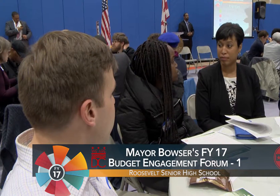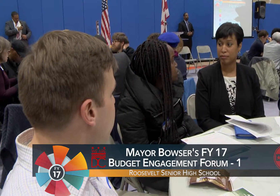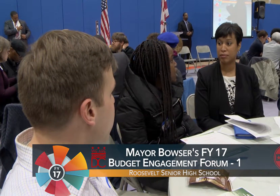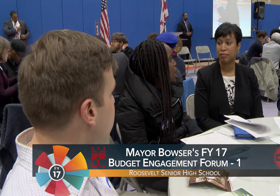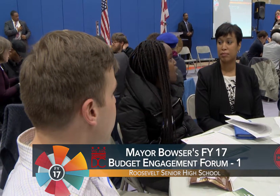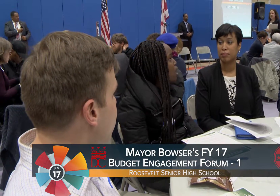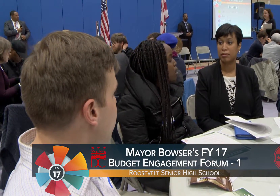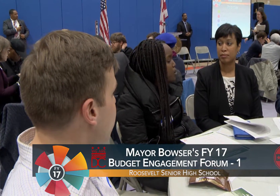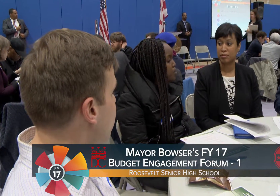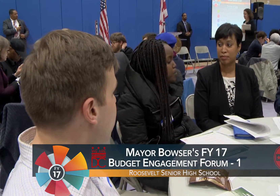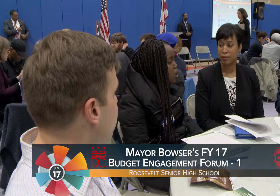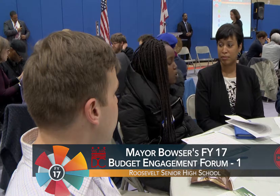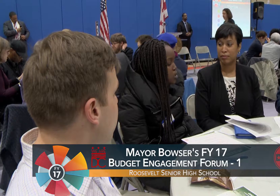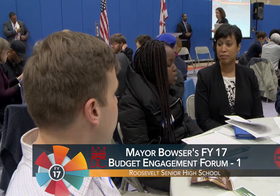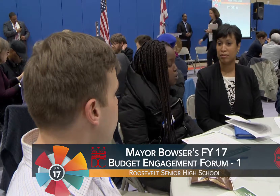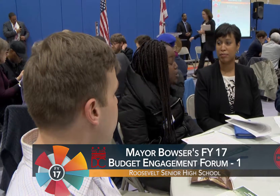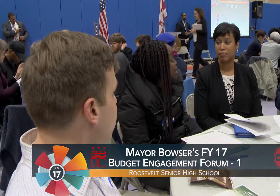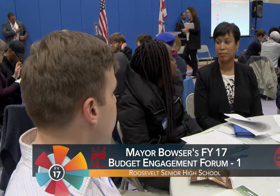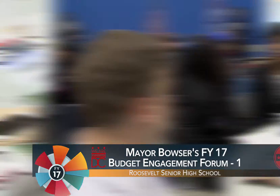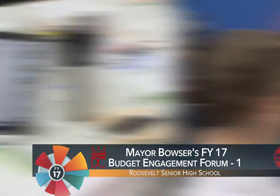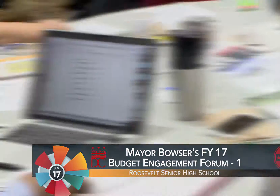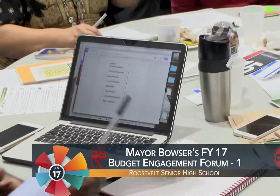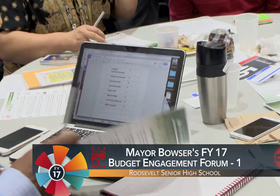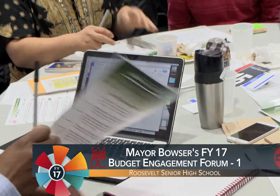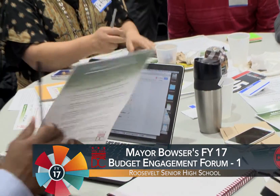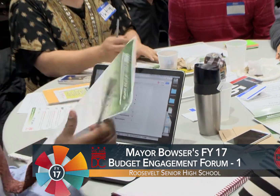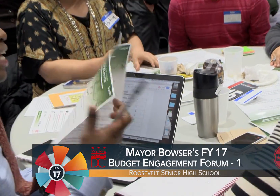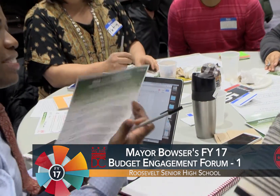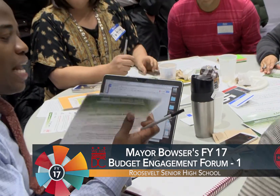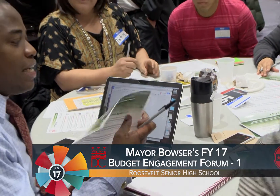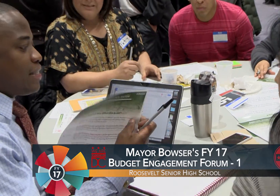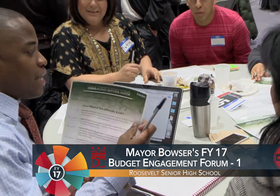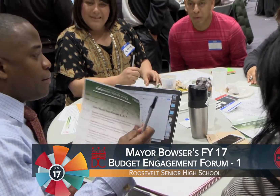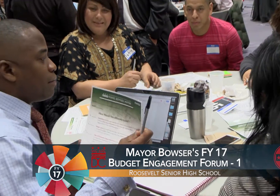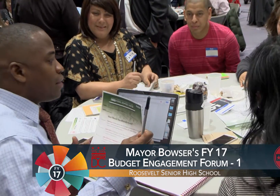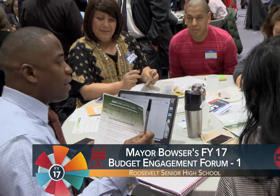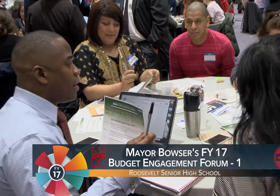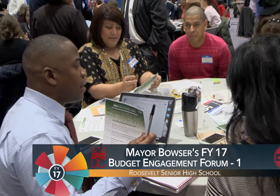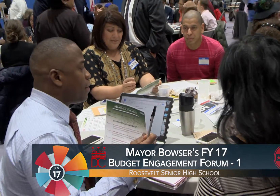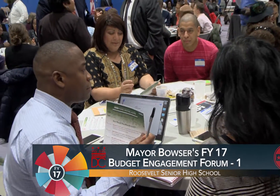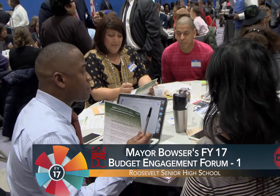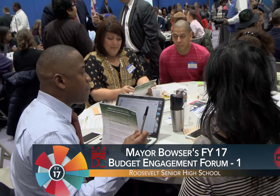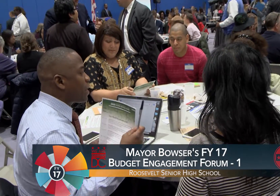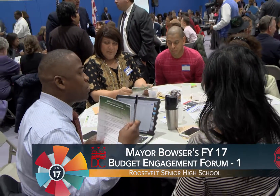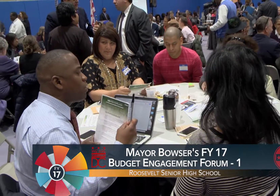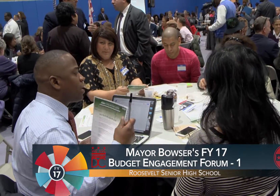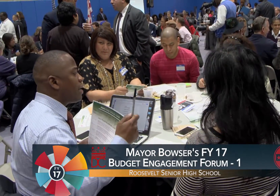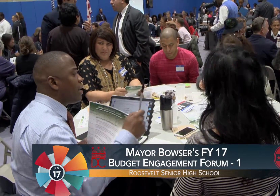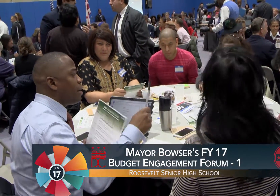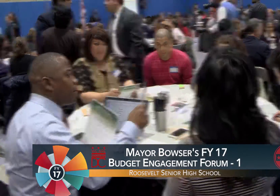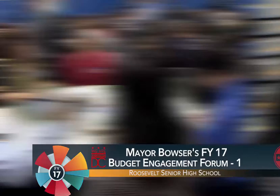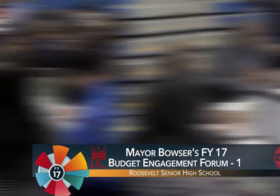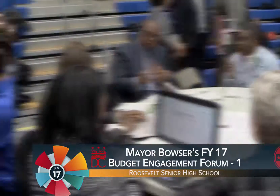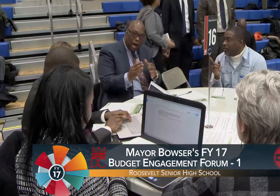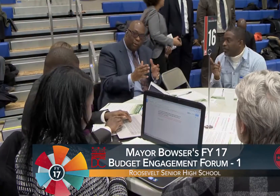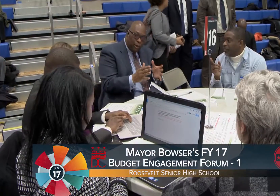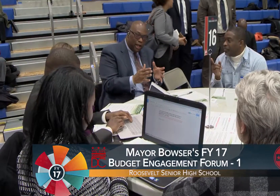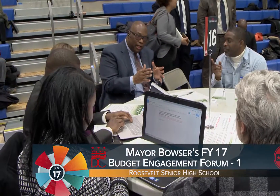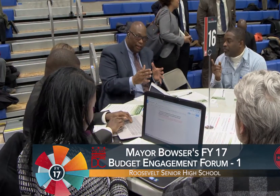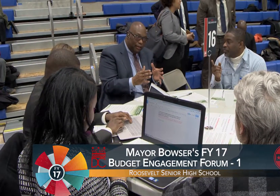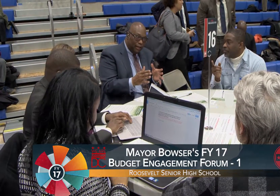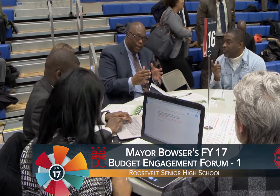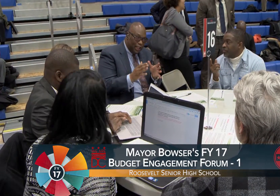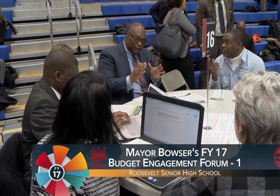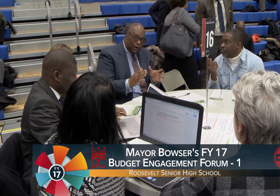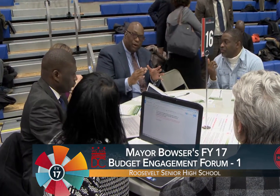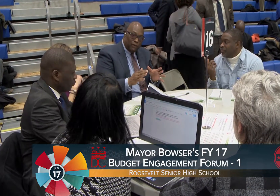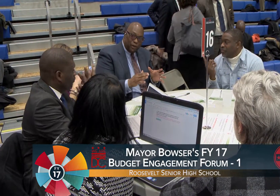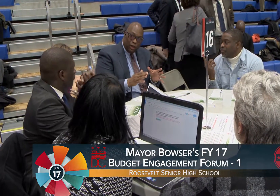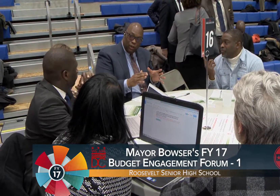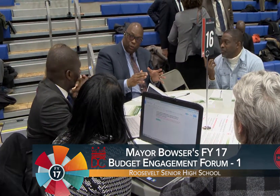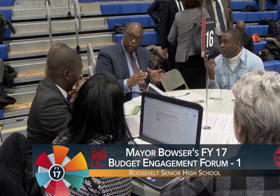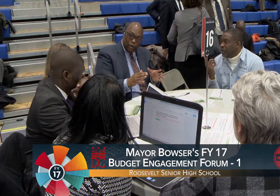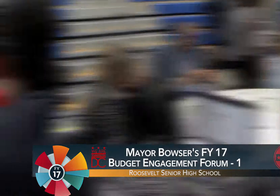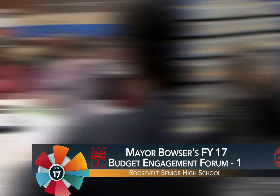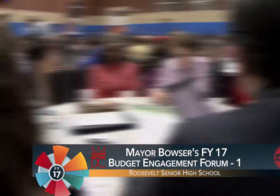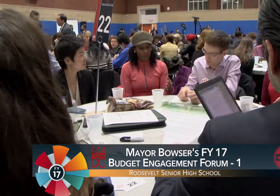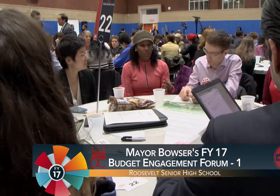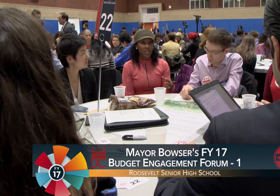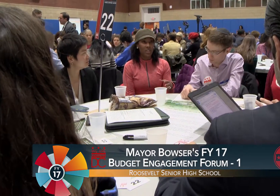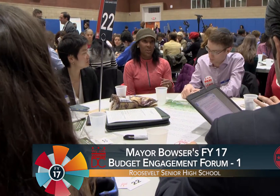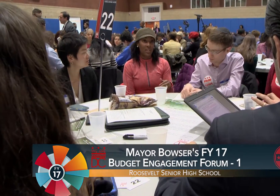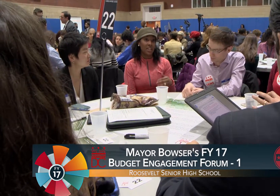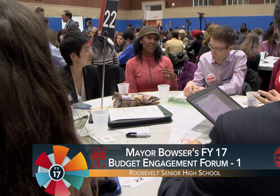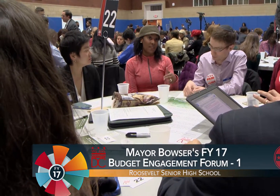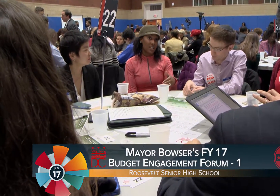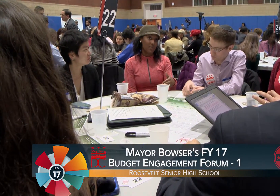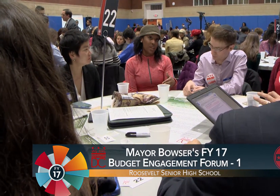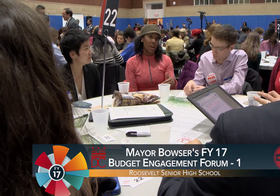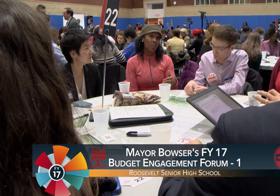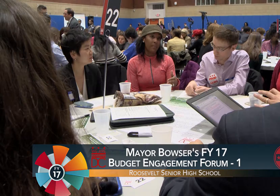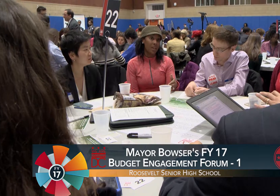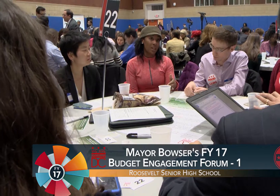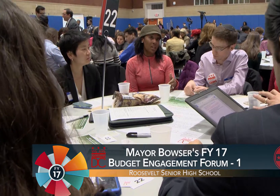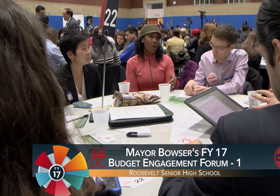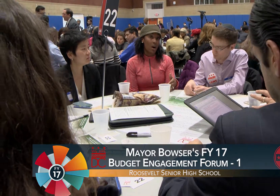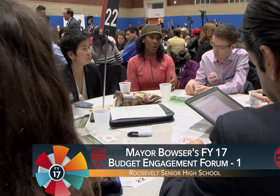FROM EDUCATION HEALTH CARE TO JOBS.